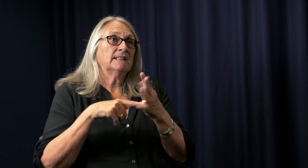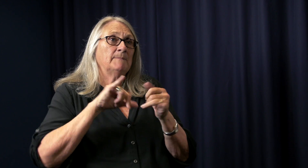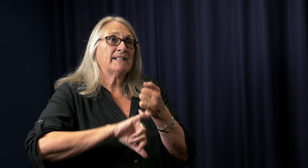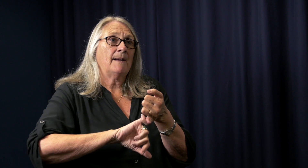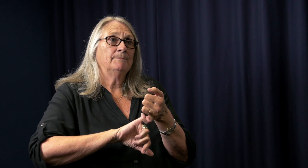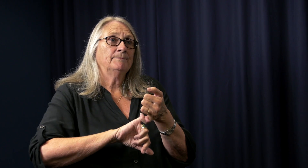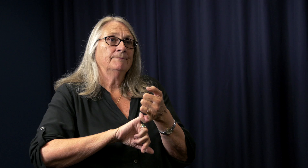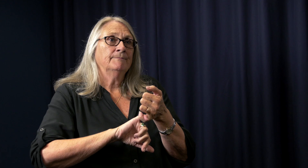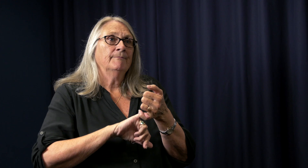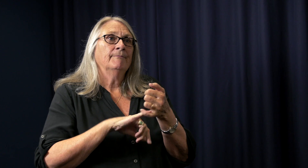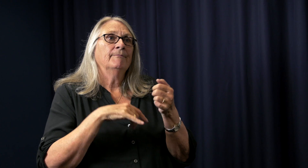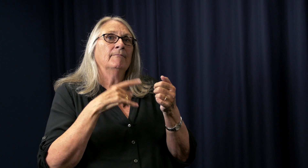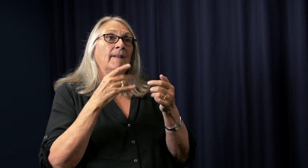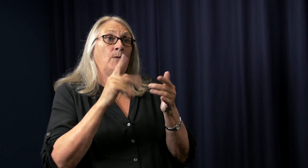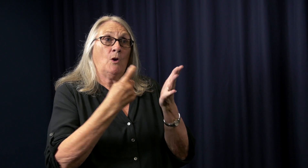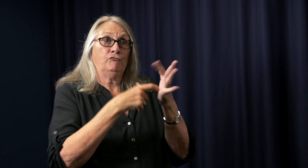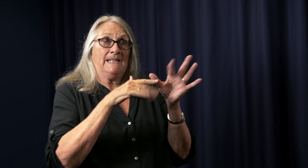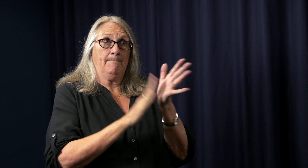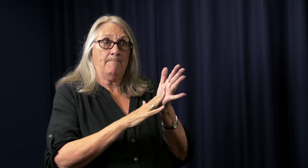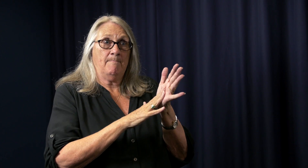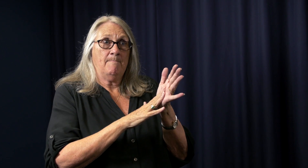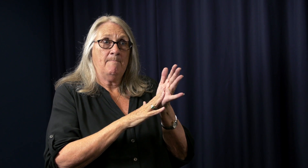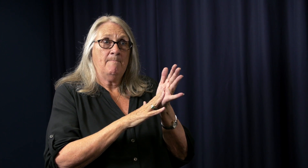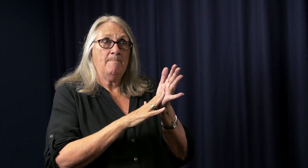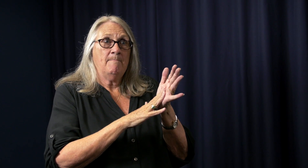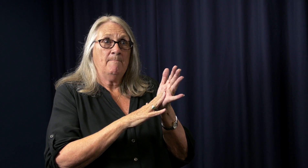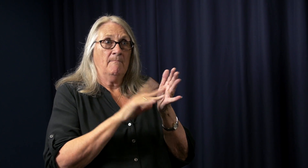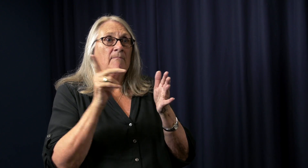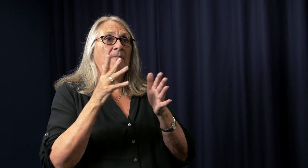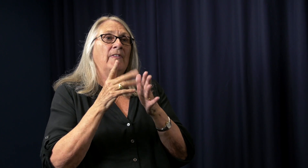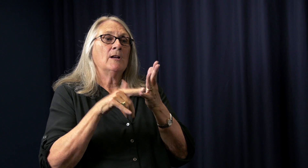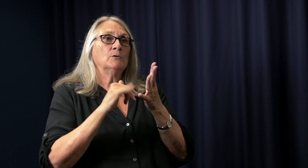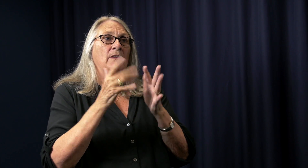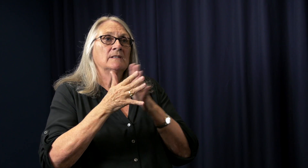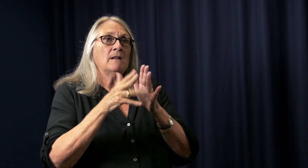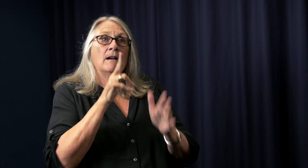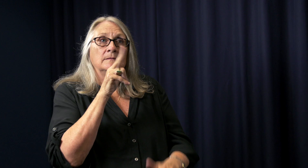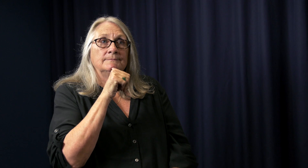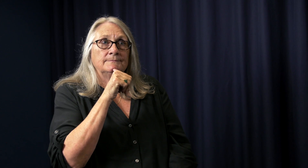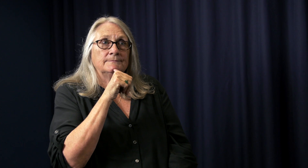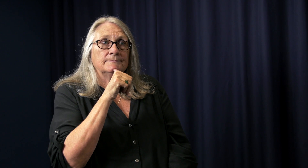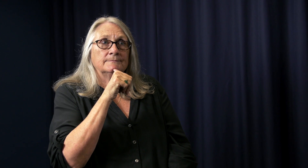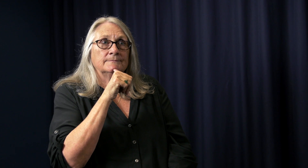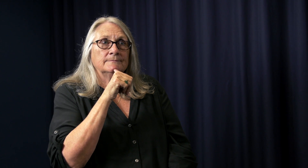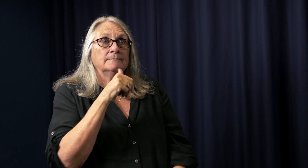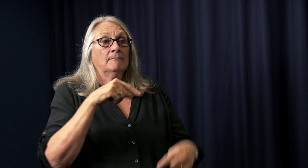In Tasmania for example, the word 'cream', they use this sign.